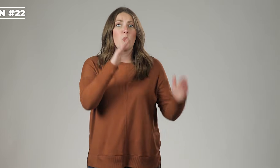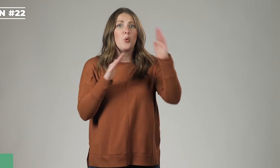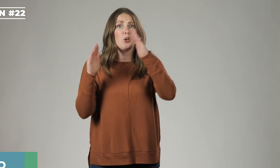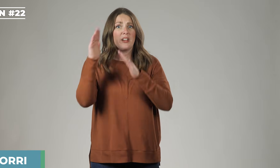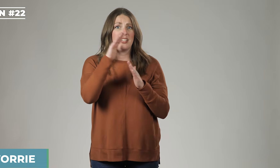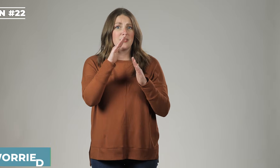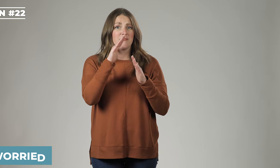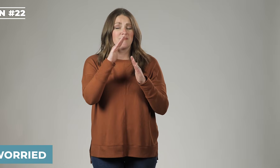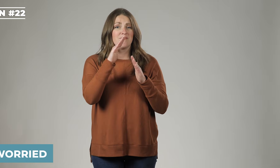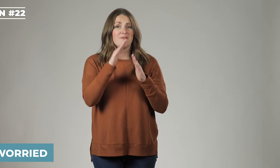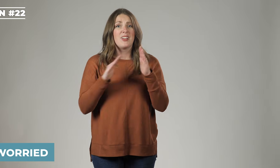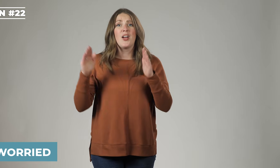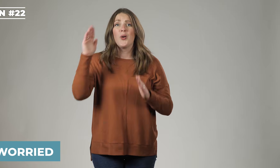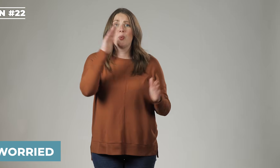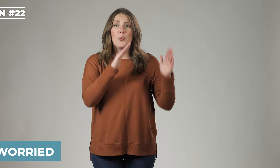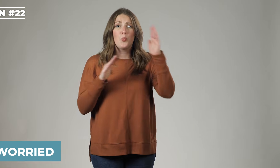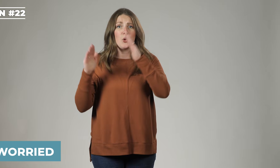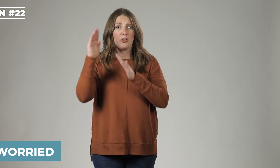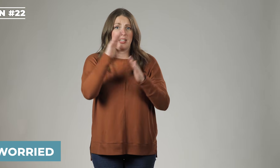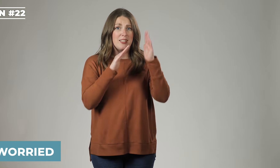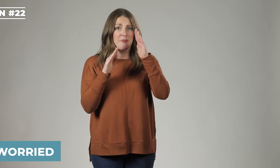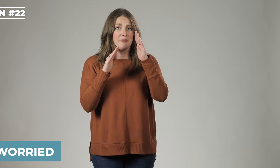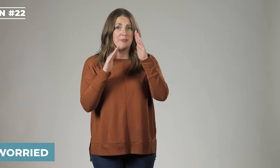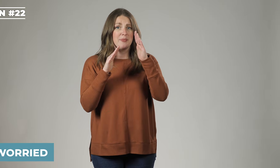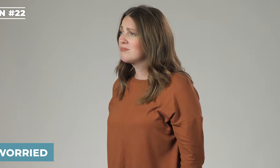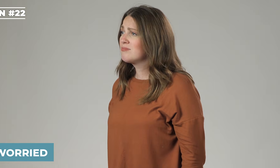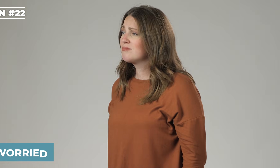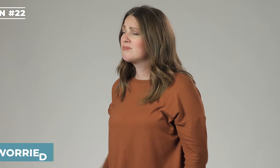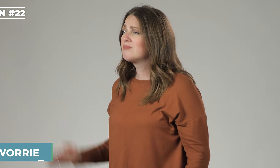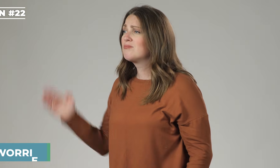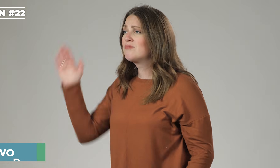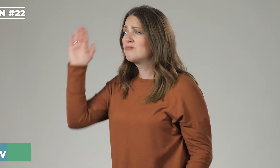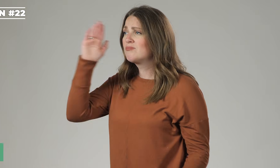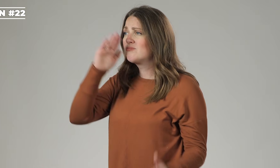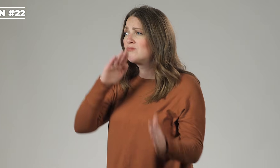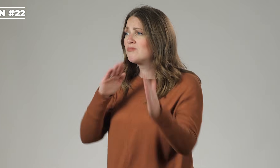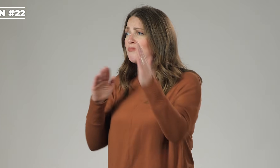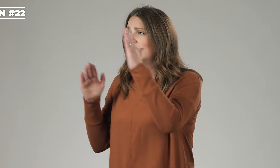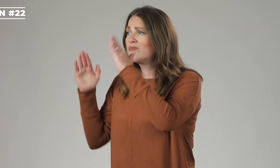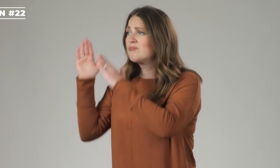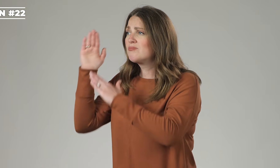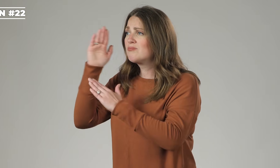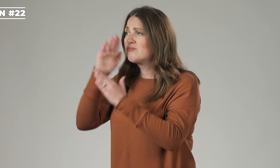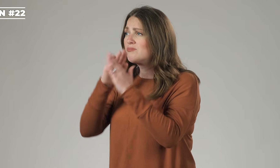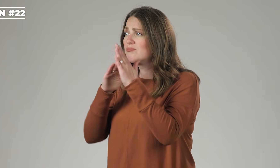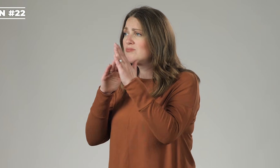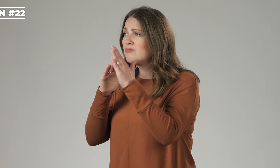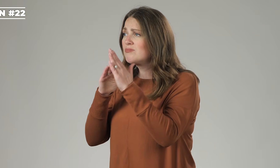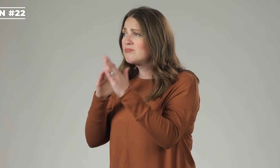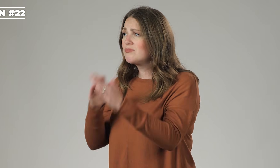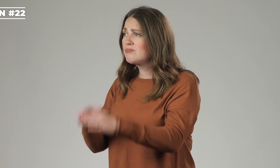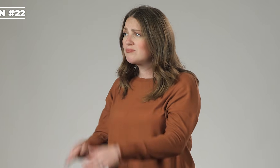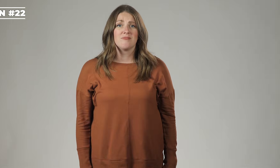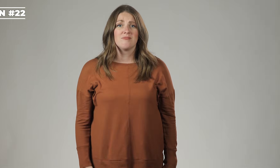Worried, worried. You have flat hands moving in towards your face.